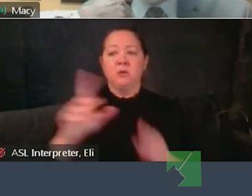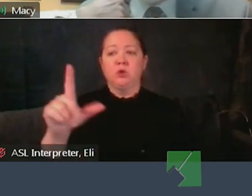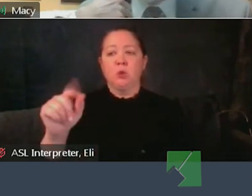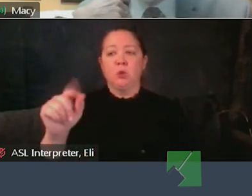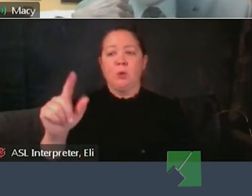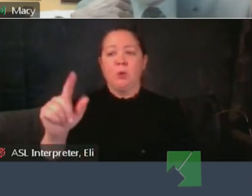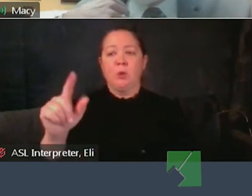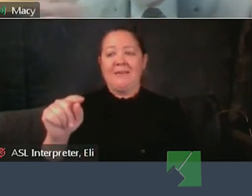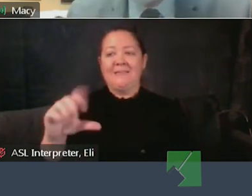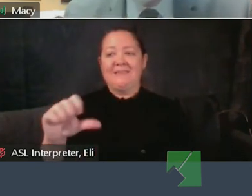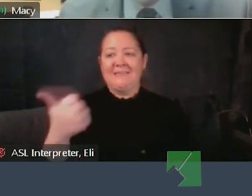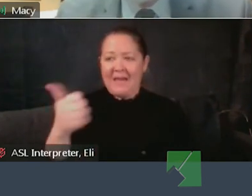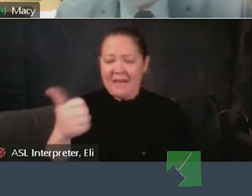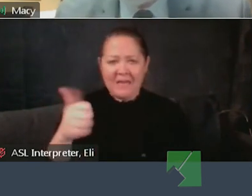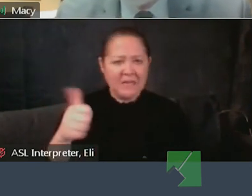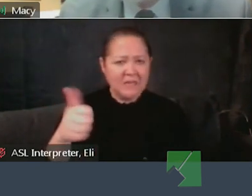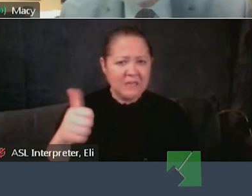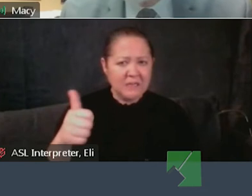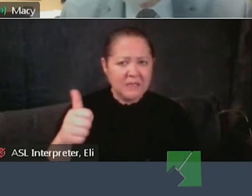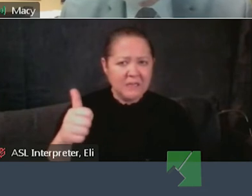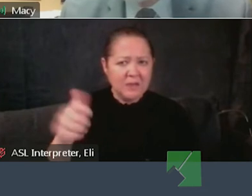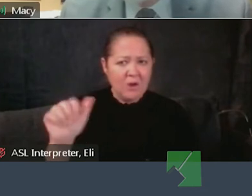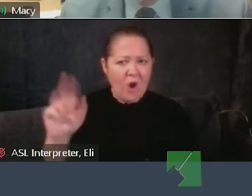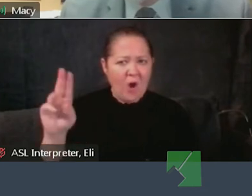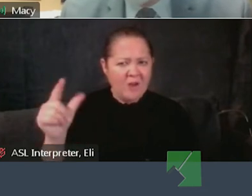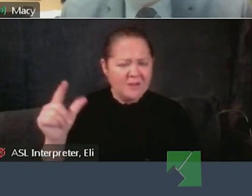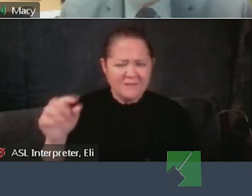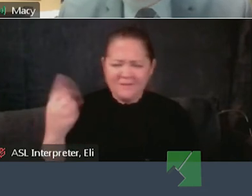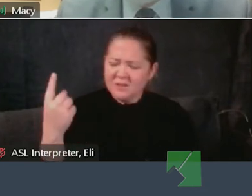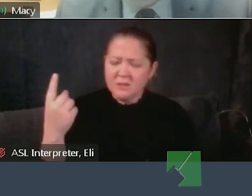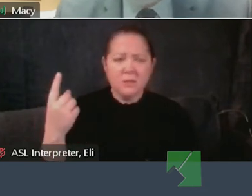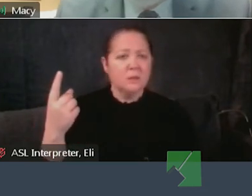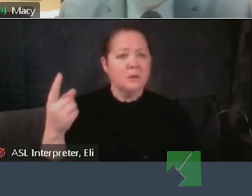to prepare for the planning board hearing. That was, that request was not responded to either,